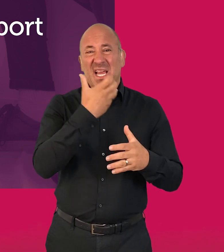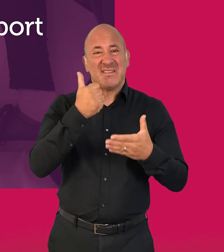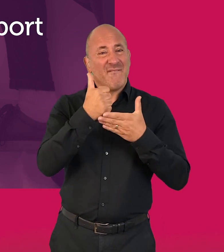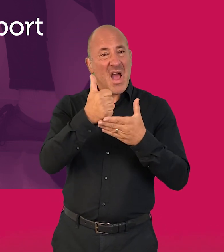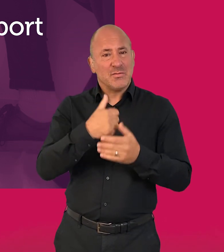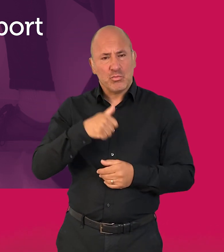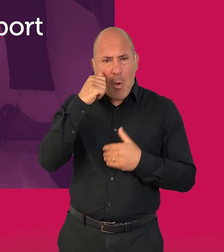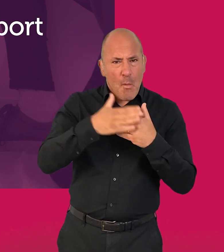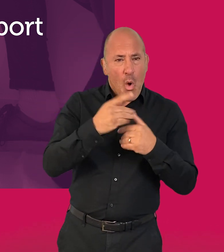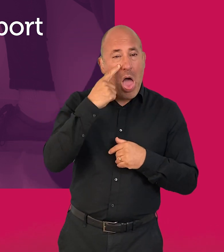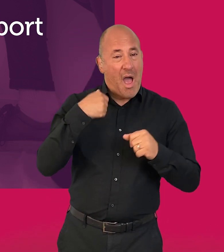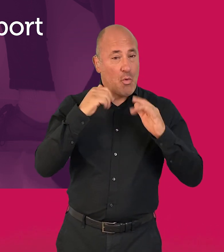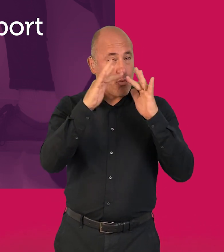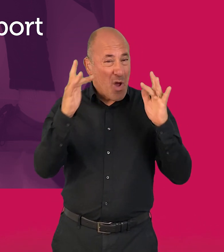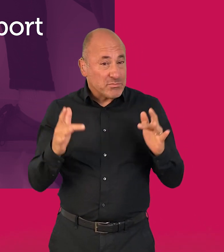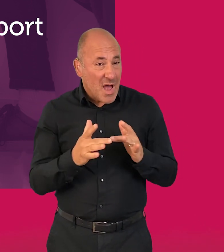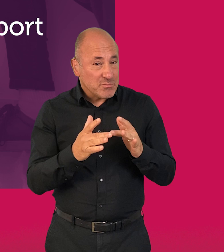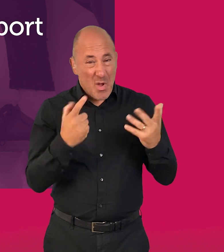For more details, visit our website or call